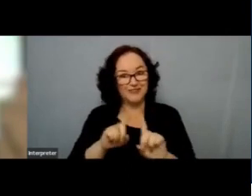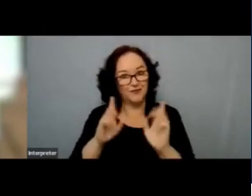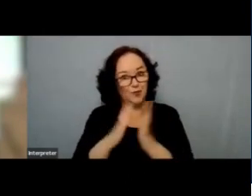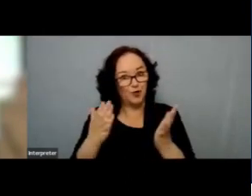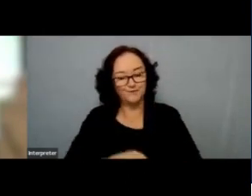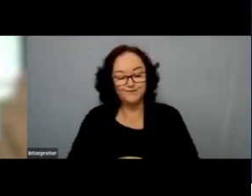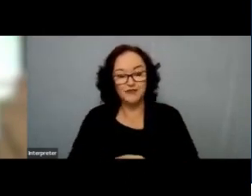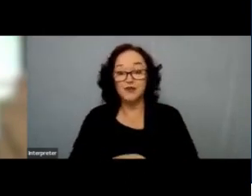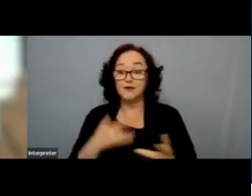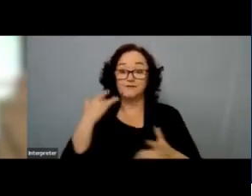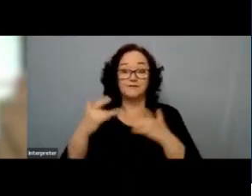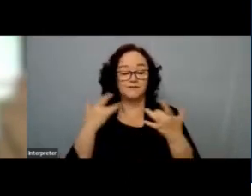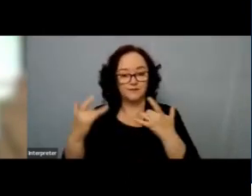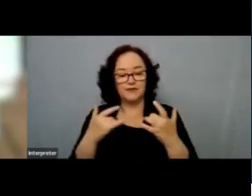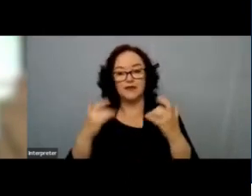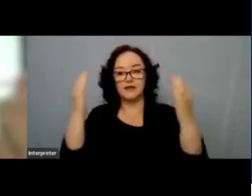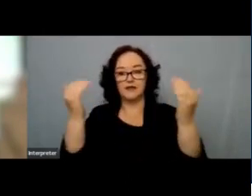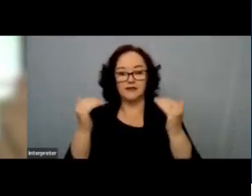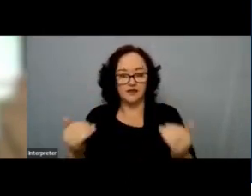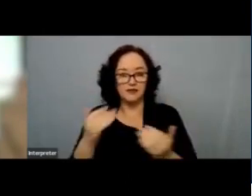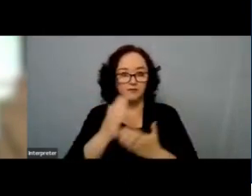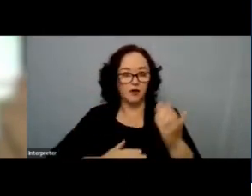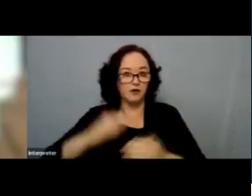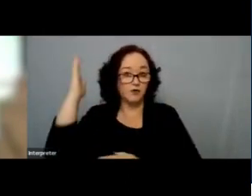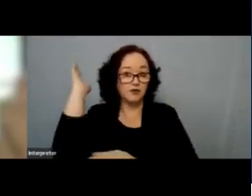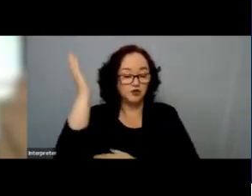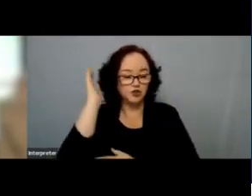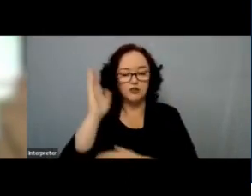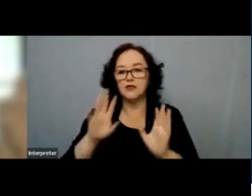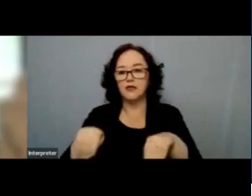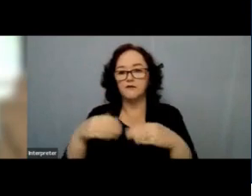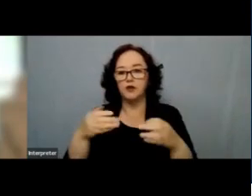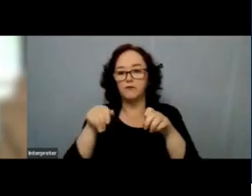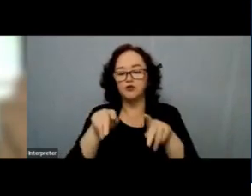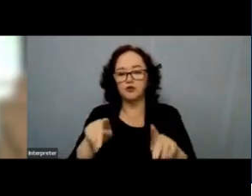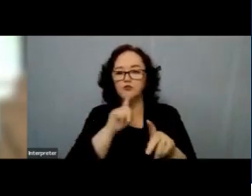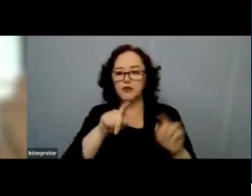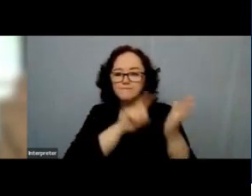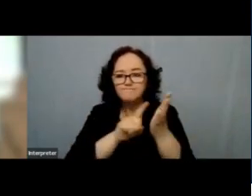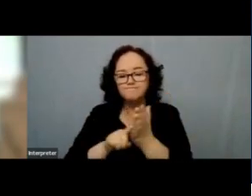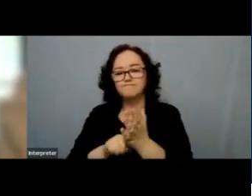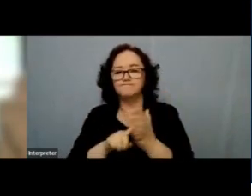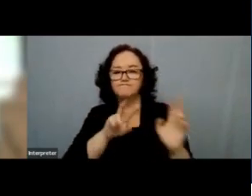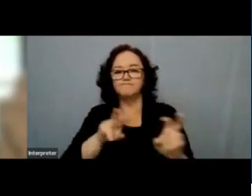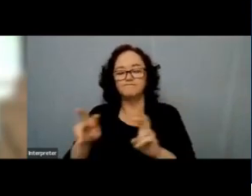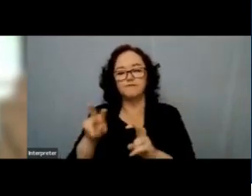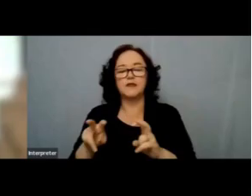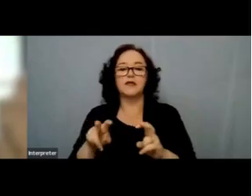next section of the presentation to give you an opportunity to take a look at the Child Welfare engagement model. For those of